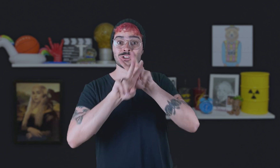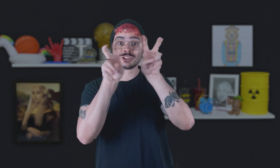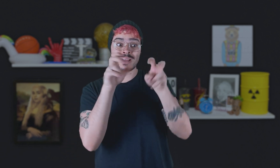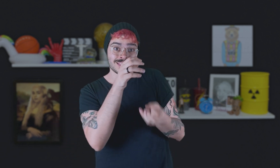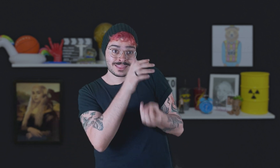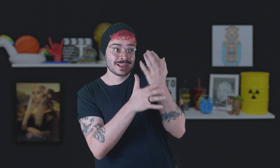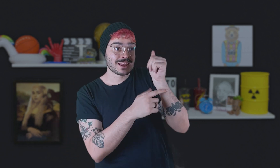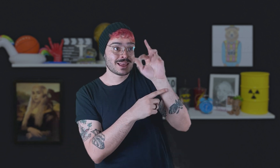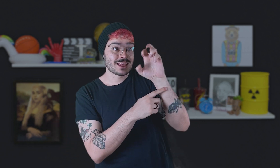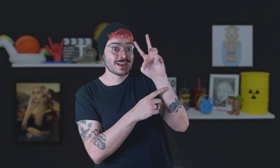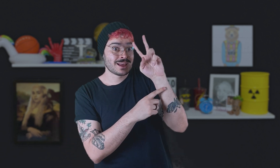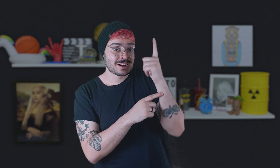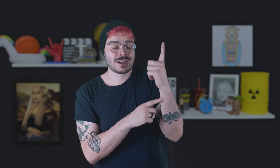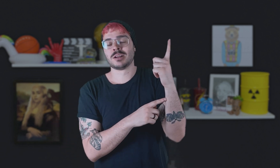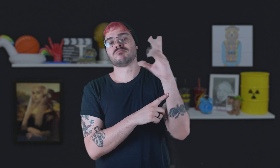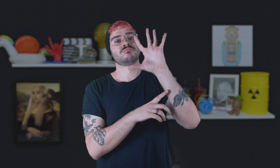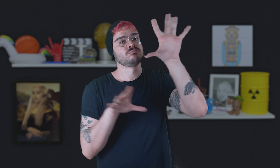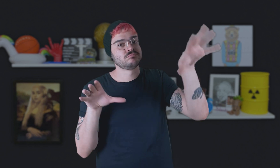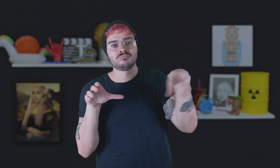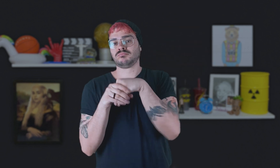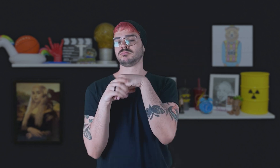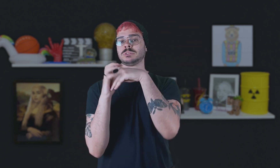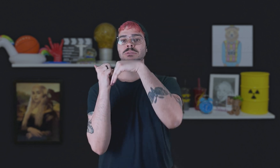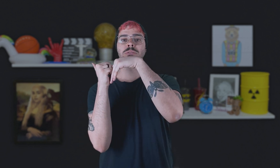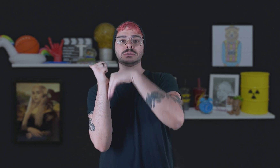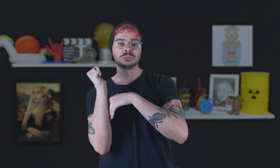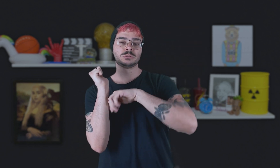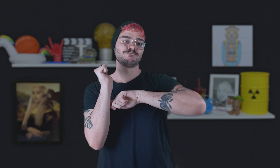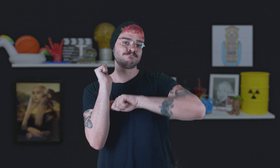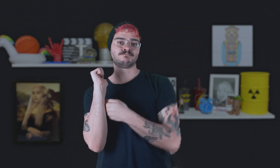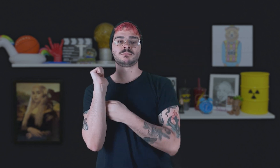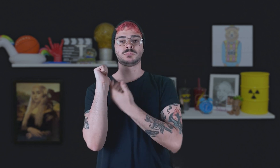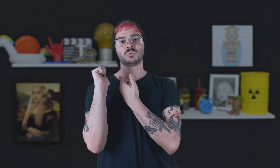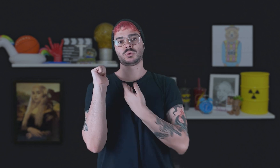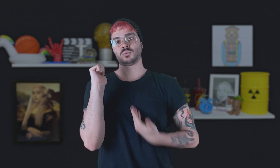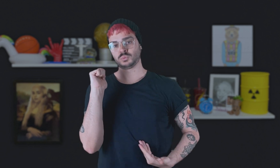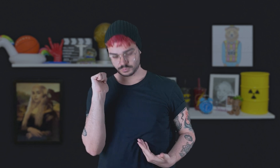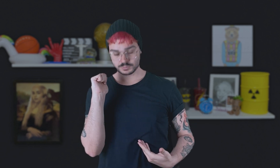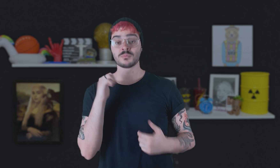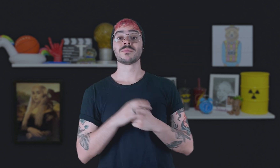everything was extremely confidential to the government,